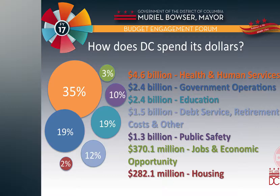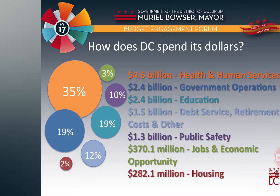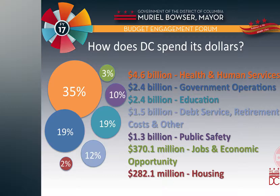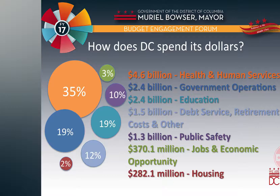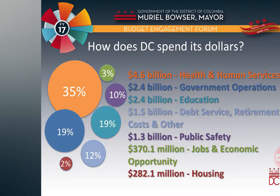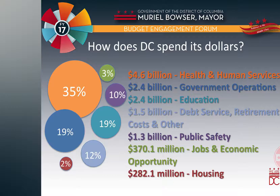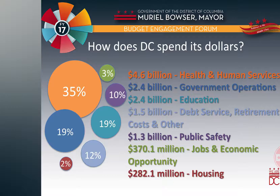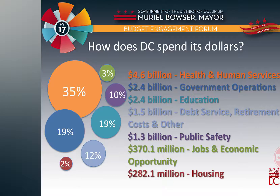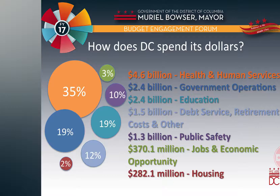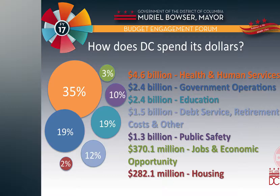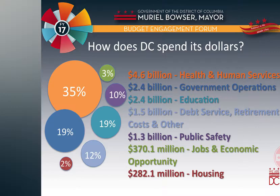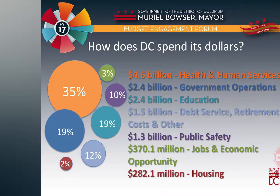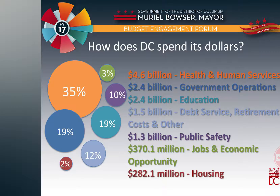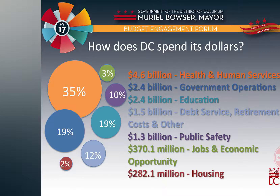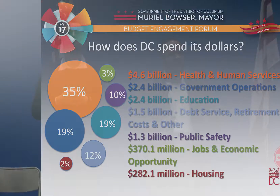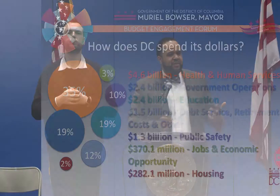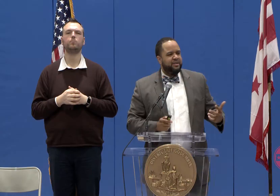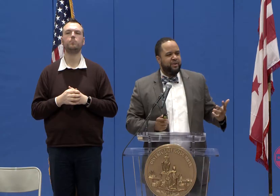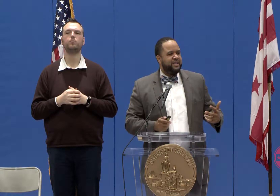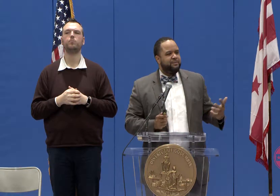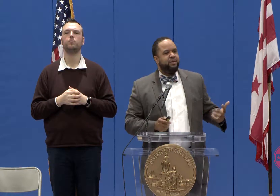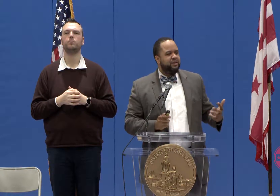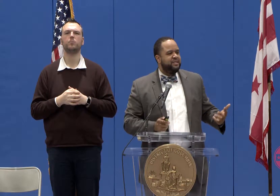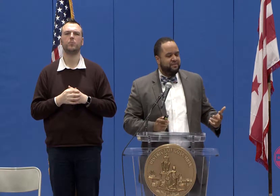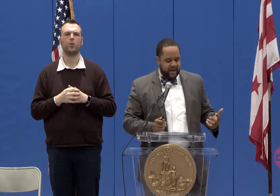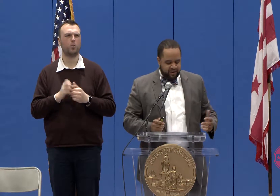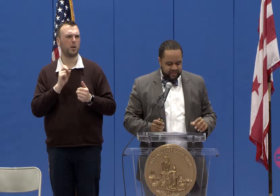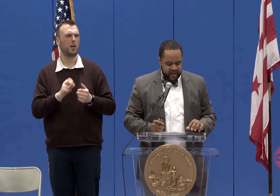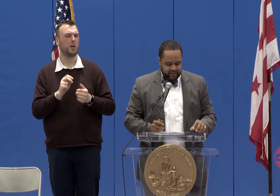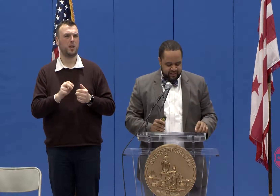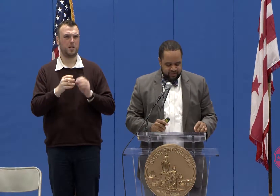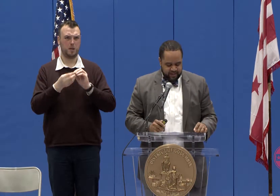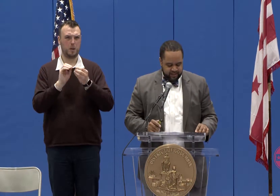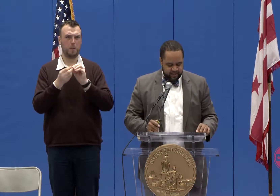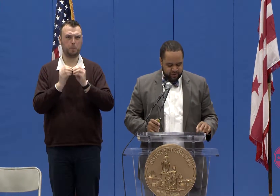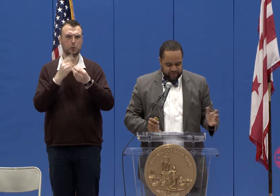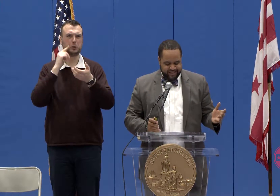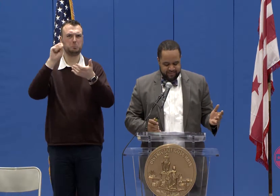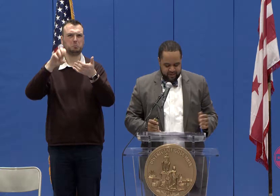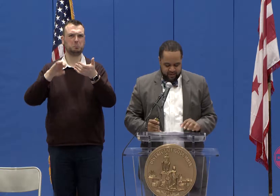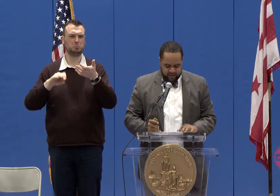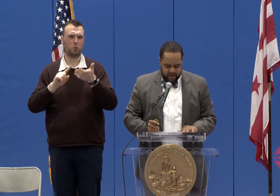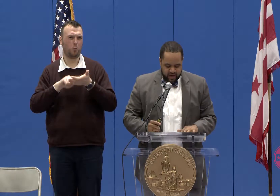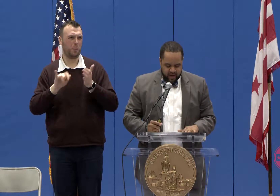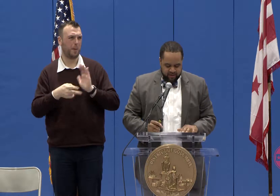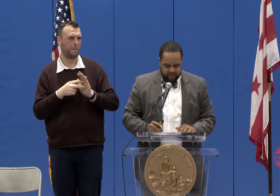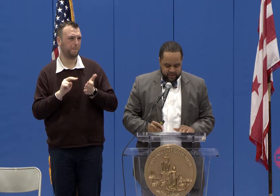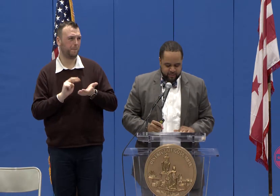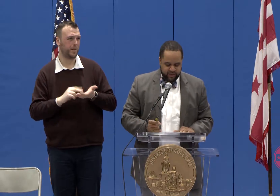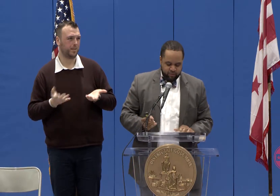SO I WANT TO JUST TALK ABOUT WHAT ARE THESE BILLIONS OF DOLLARS ACTUALLY TRANSLATE TO? WHAT DOES IT MEAN THAT WE SPEND?